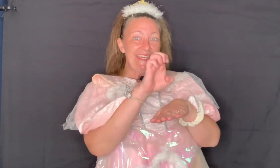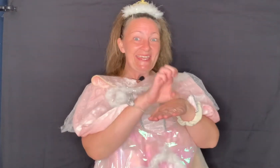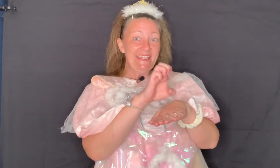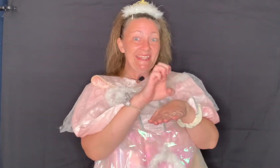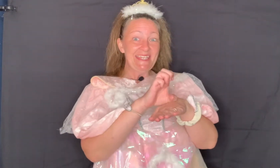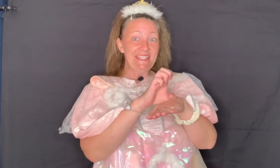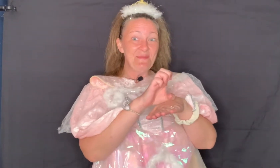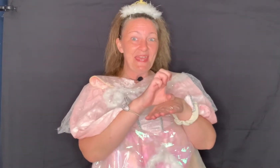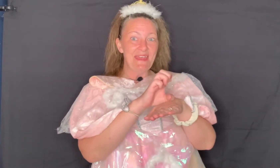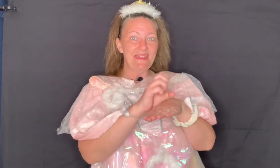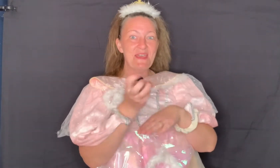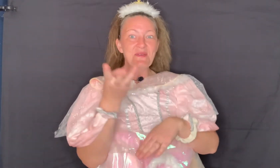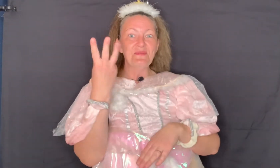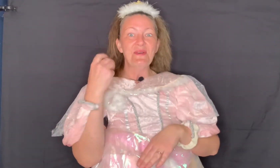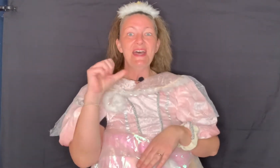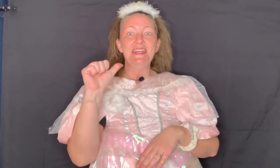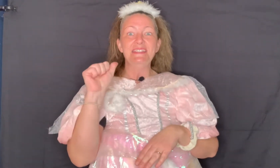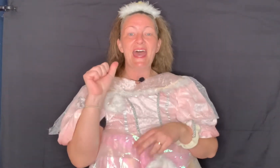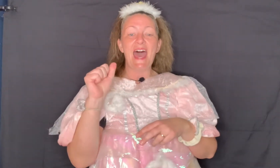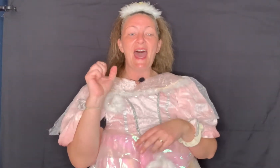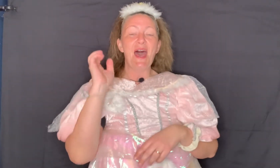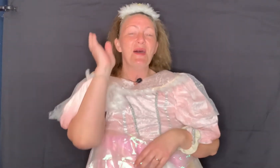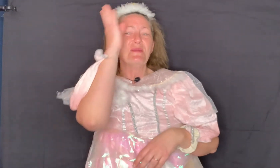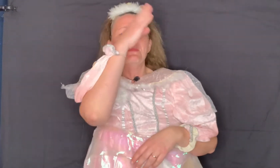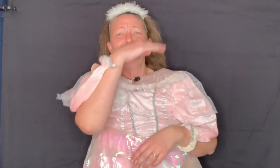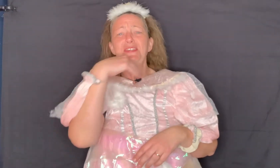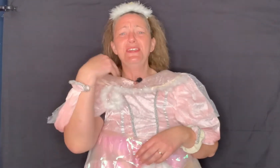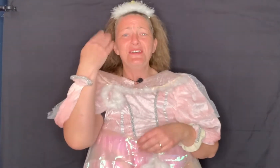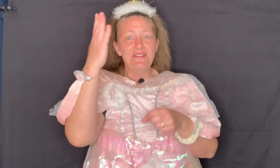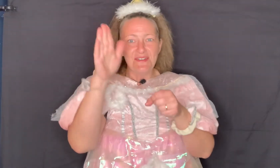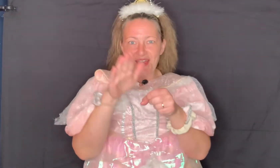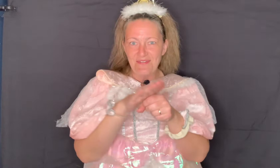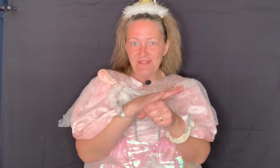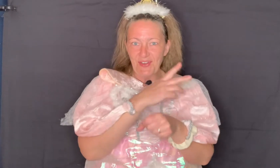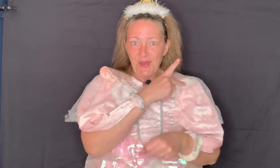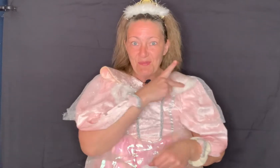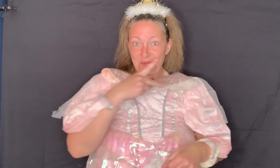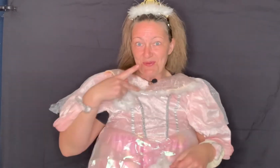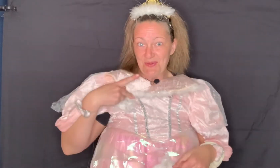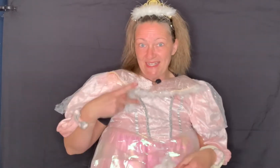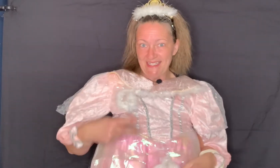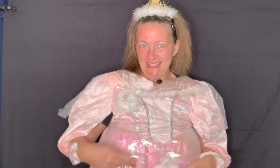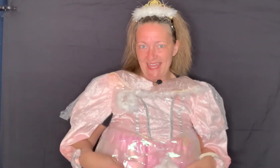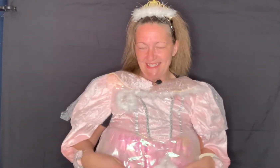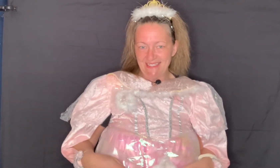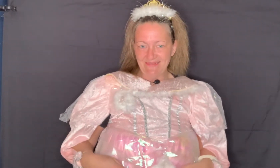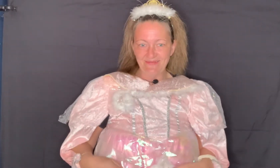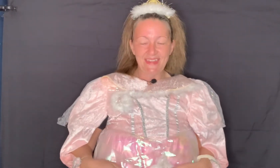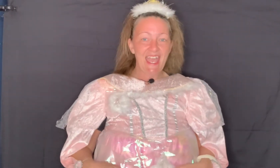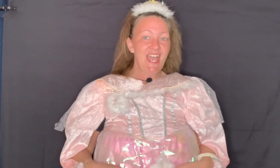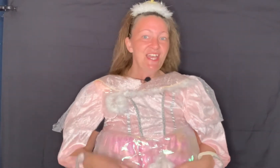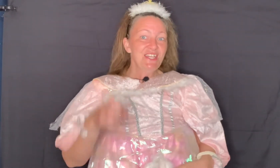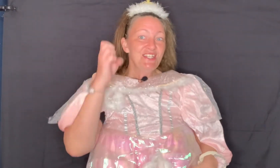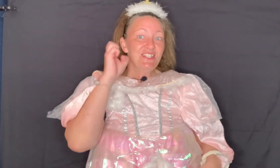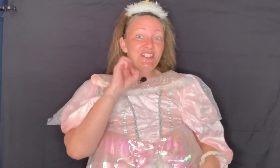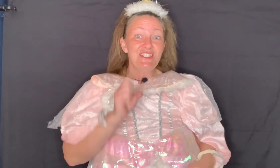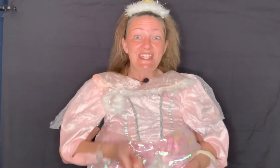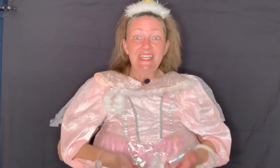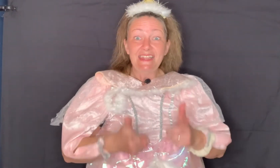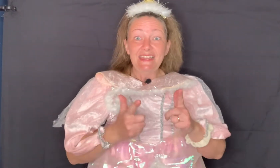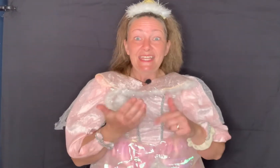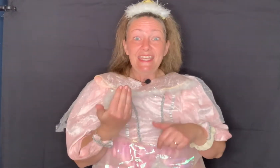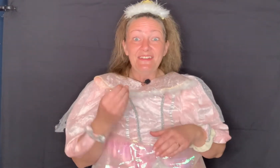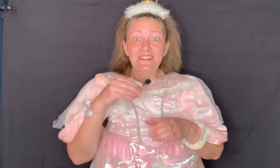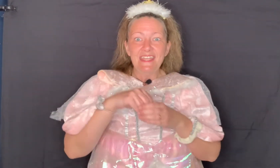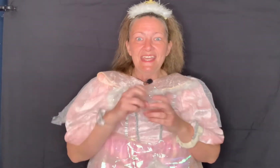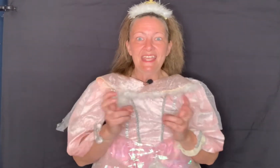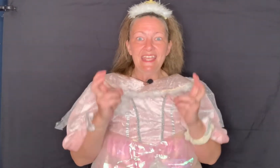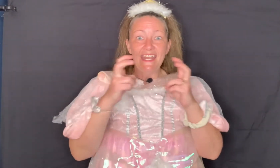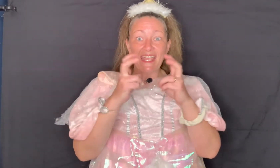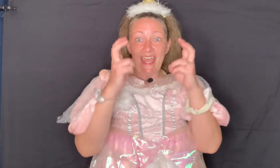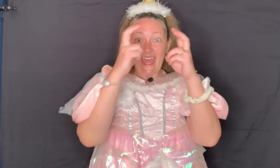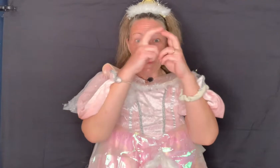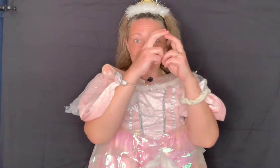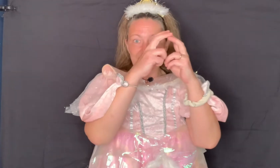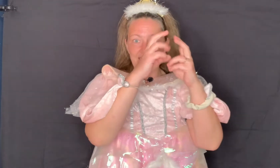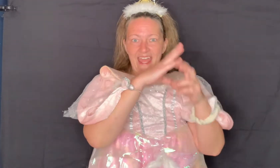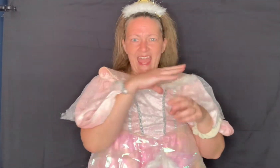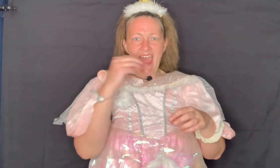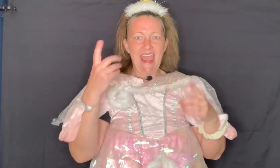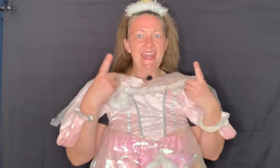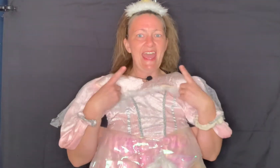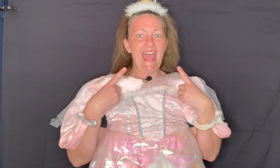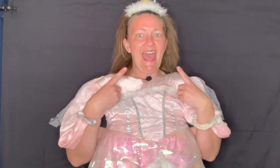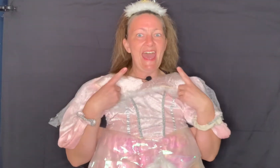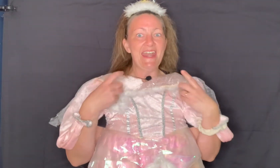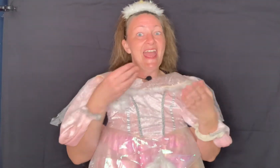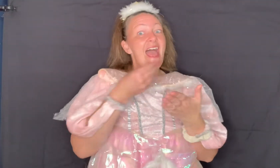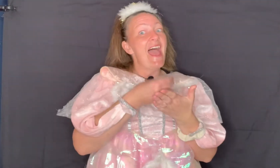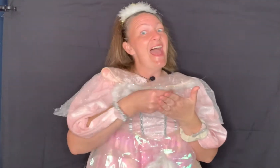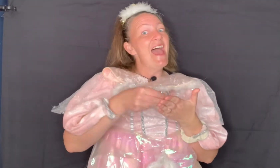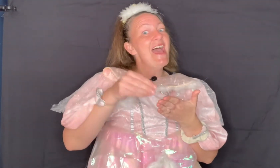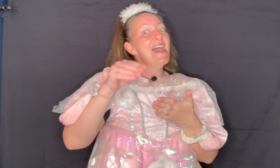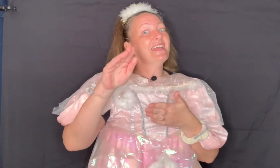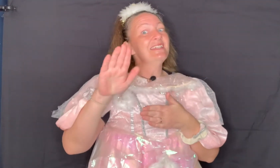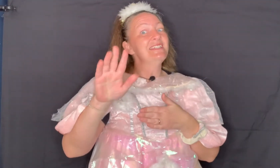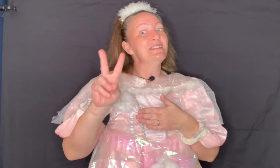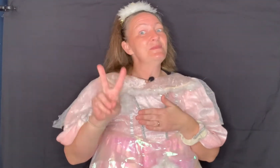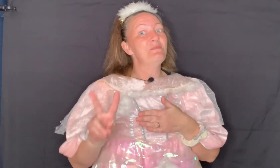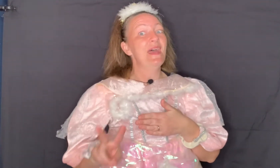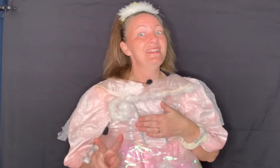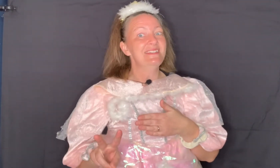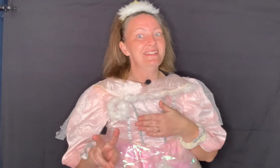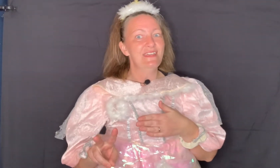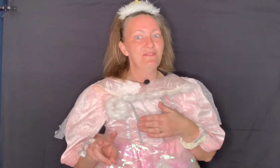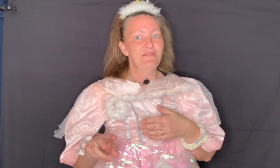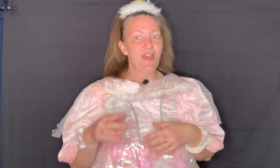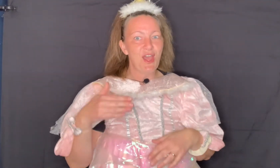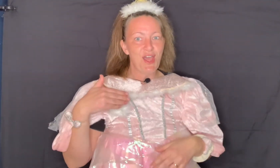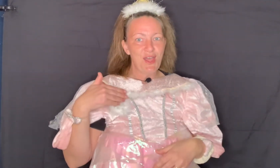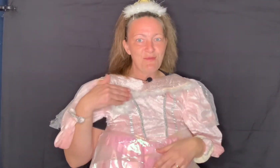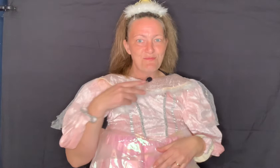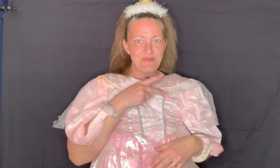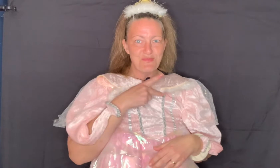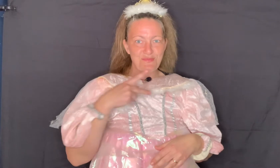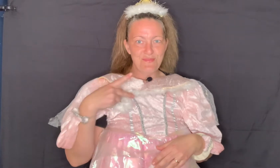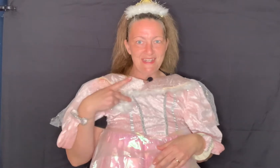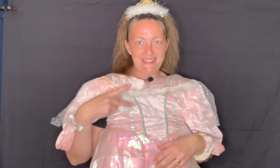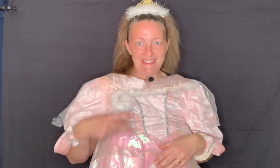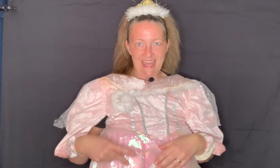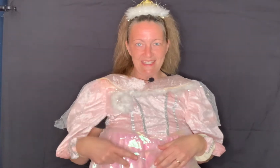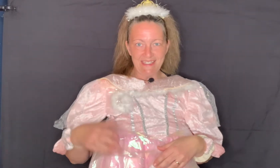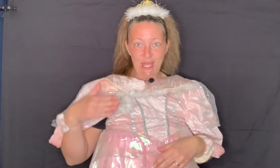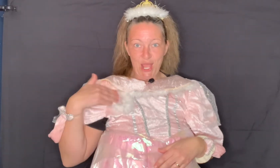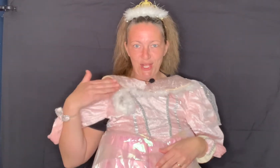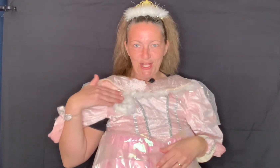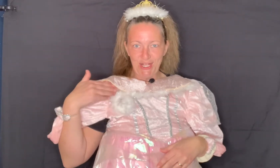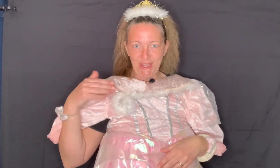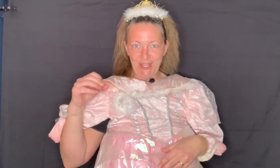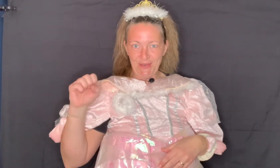Elizabeth was a beautiful Princess. She lived in a castle and had expensive princess clothes.